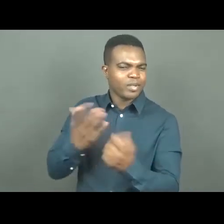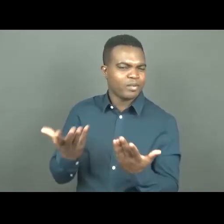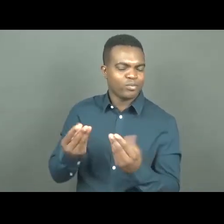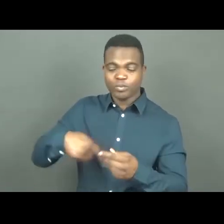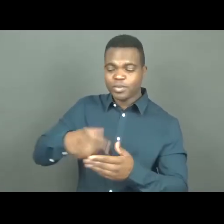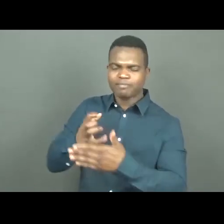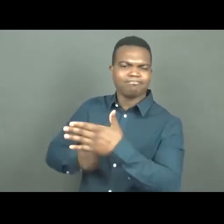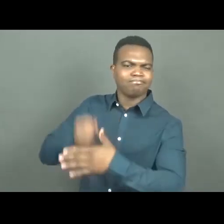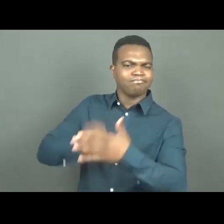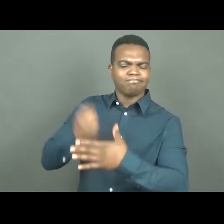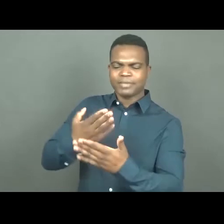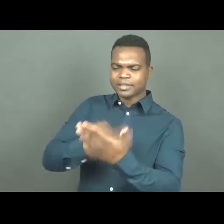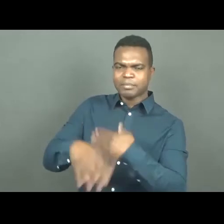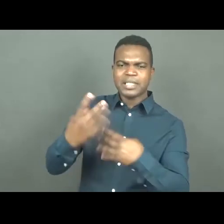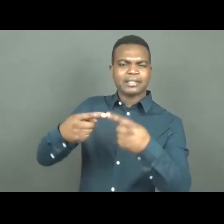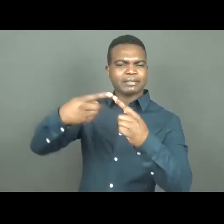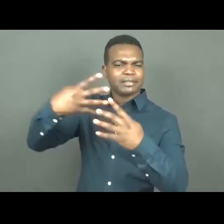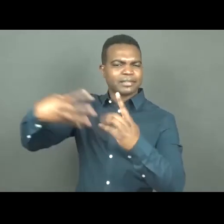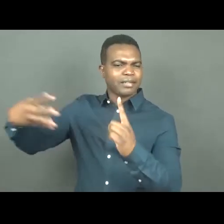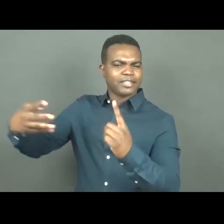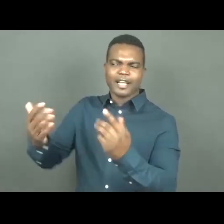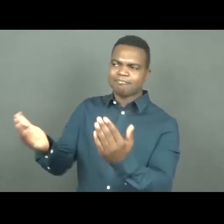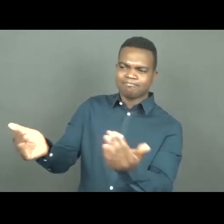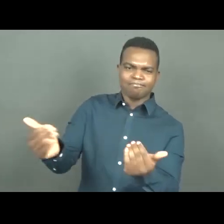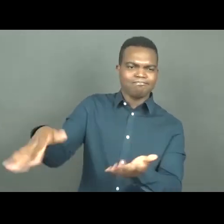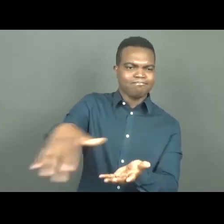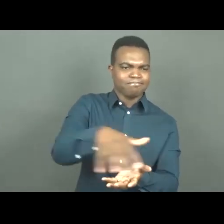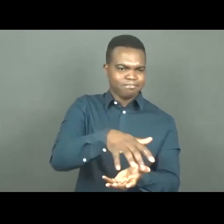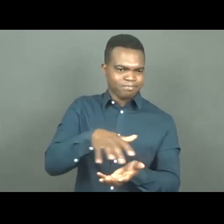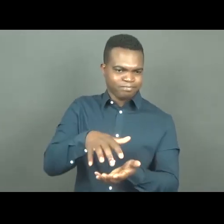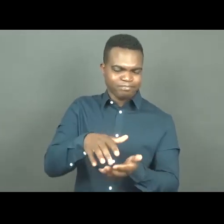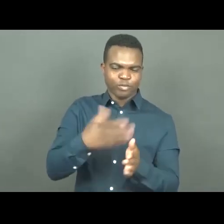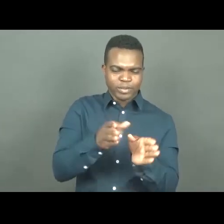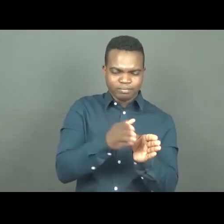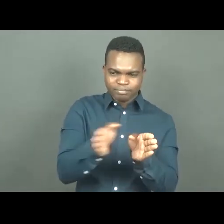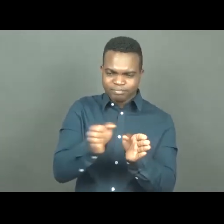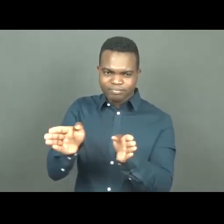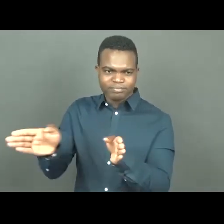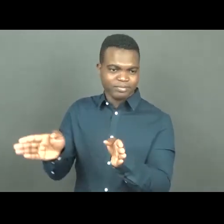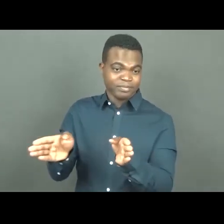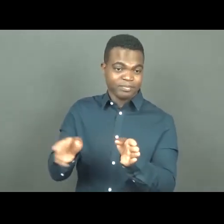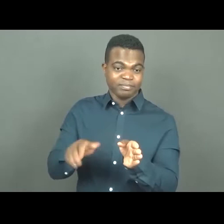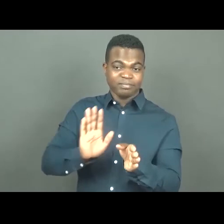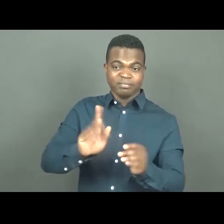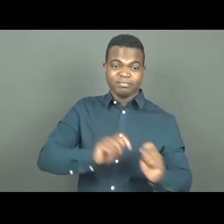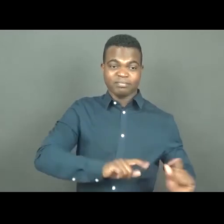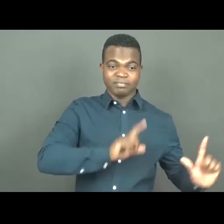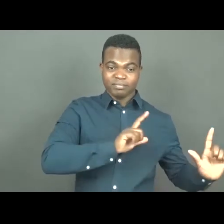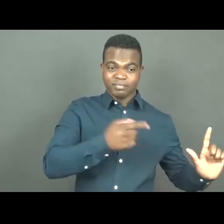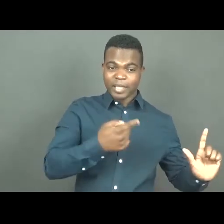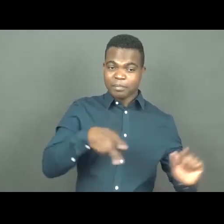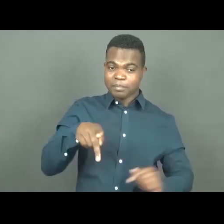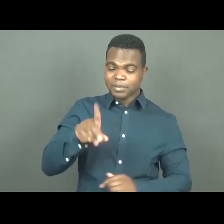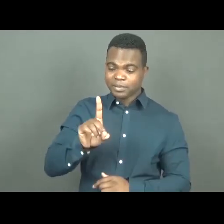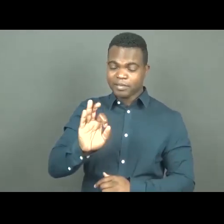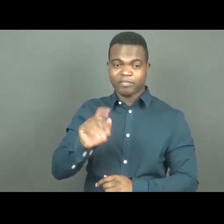since the SDG in 2015, and then on the use of the Washington Group short set, and thank you